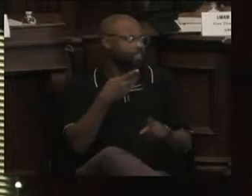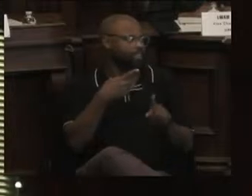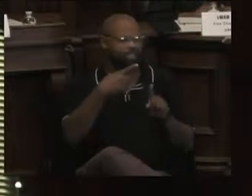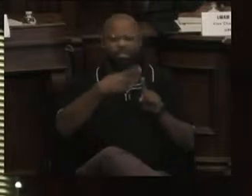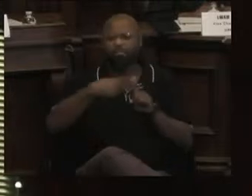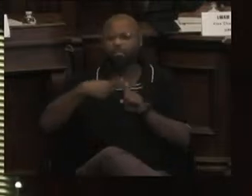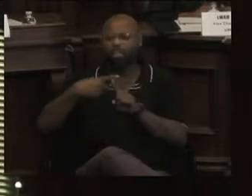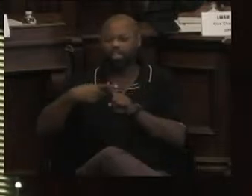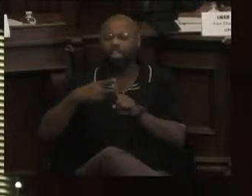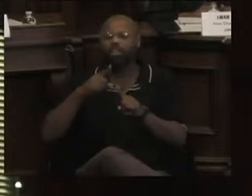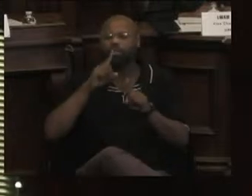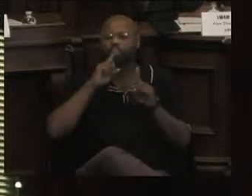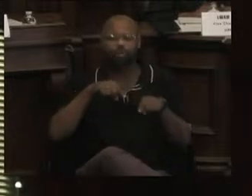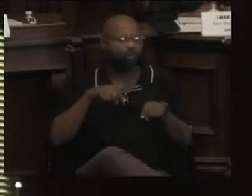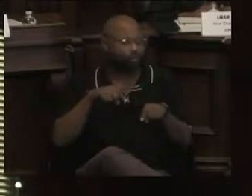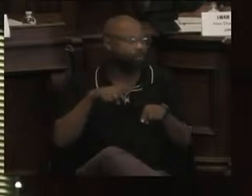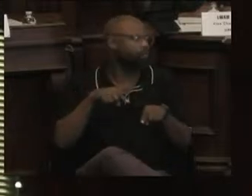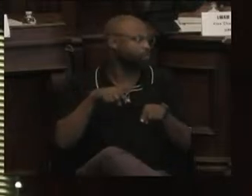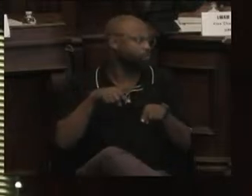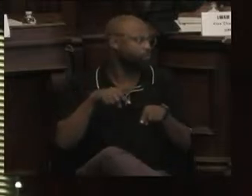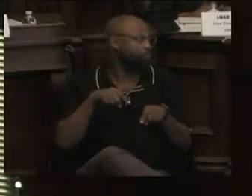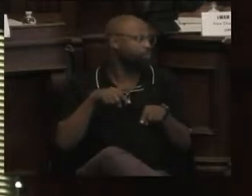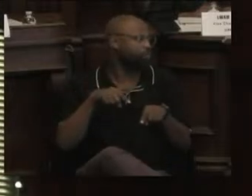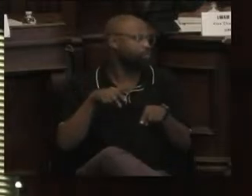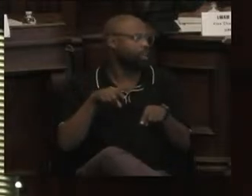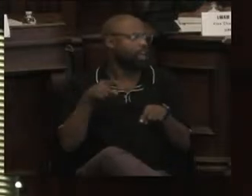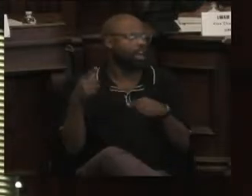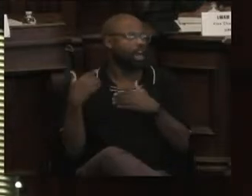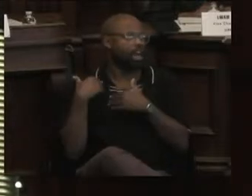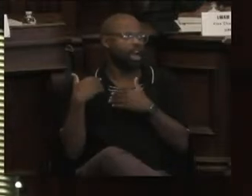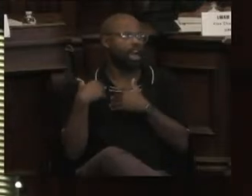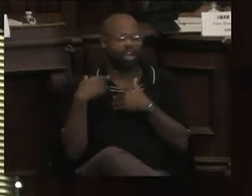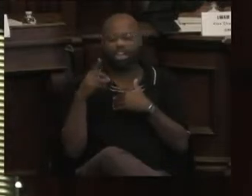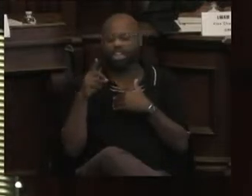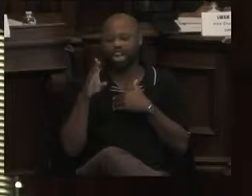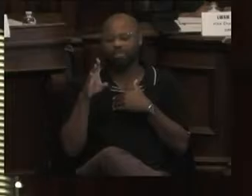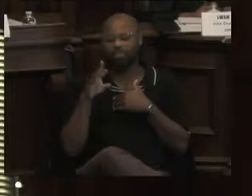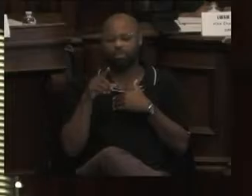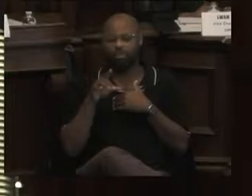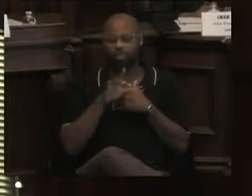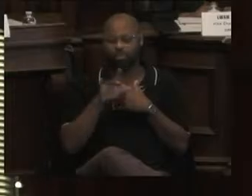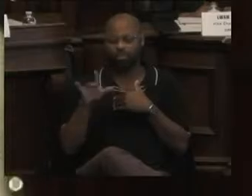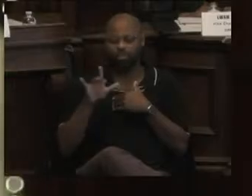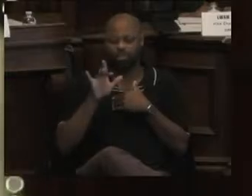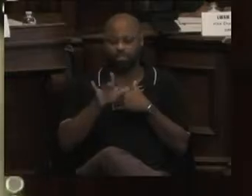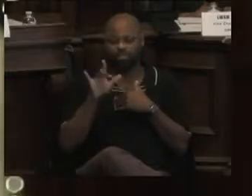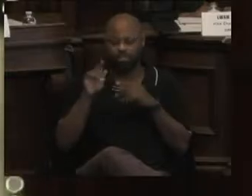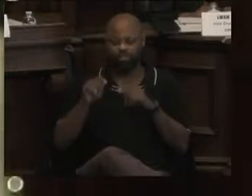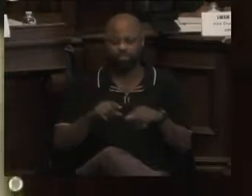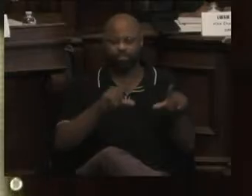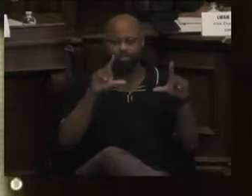is where we usually keep all the reports. As you can see in a monthly report I started add